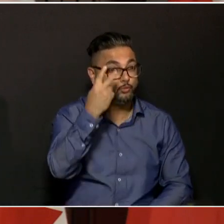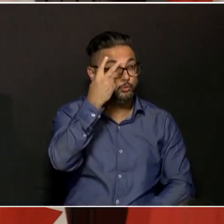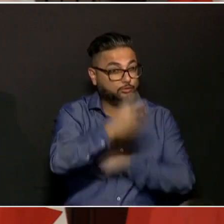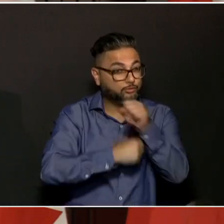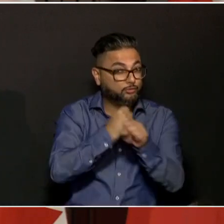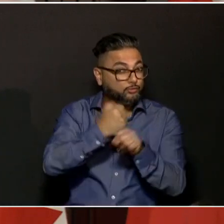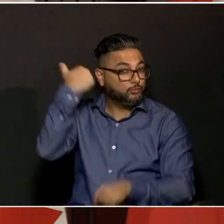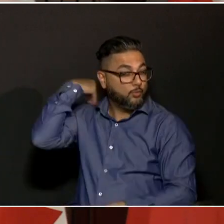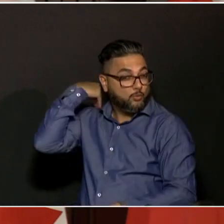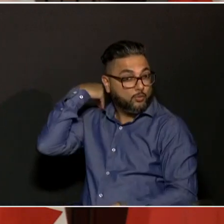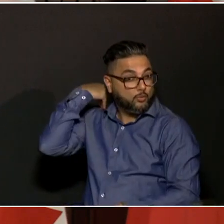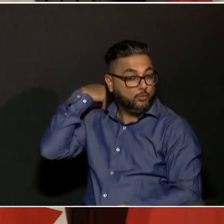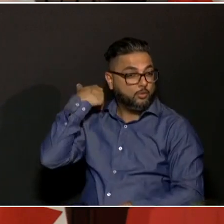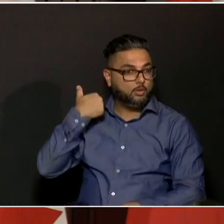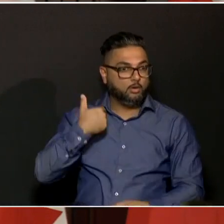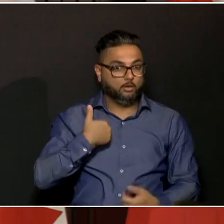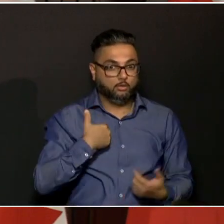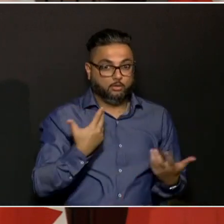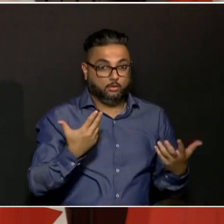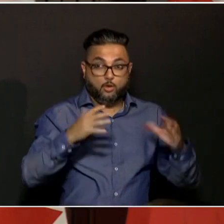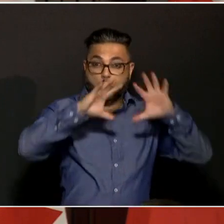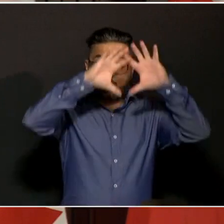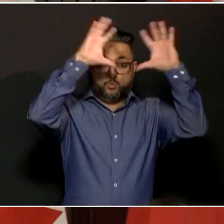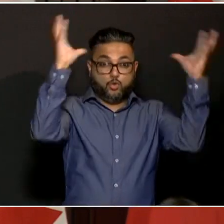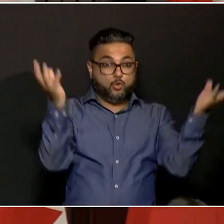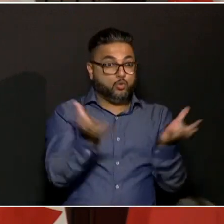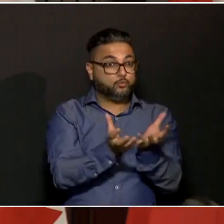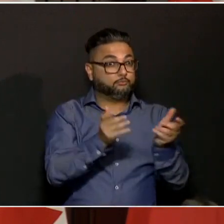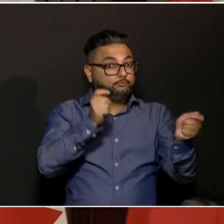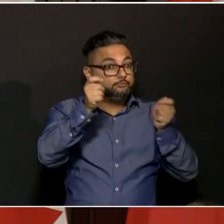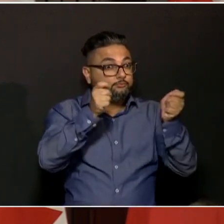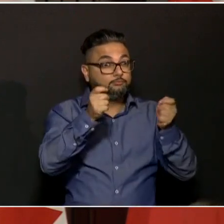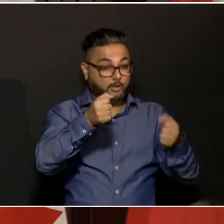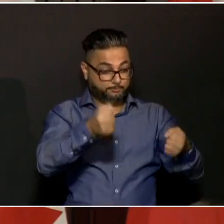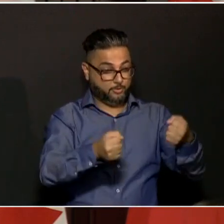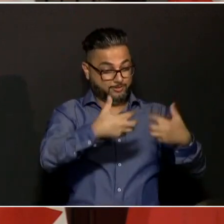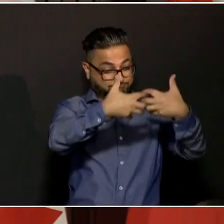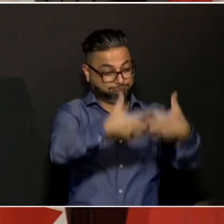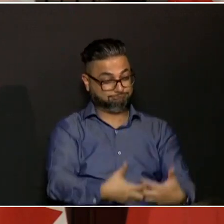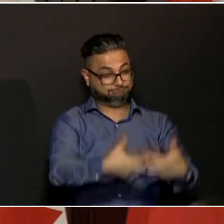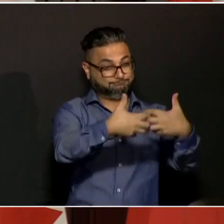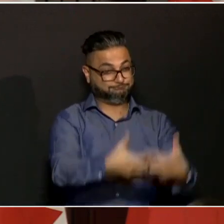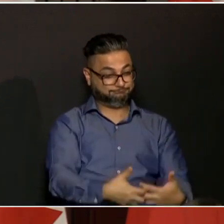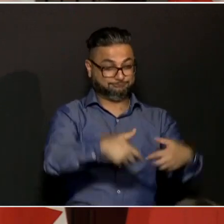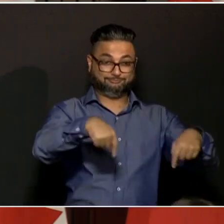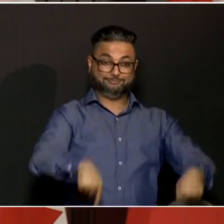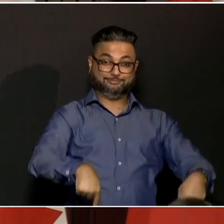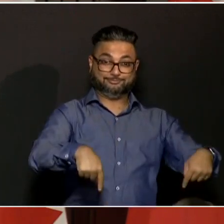companies switching over the lies to make PPE and who thought I would send her two years ago saying